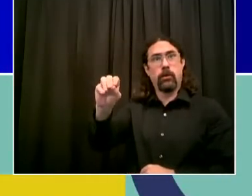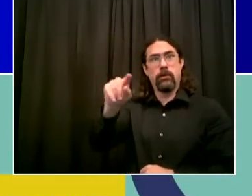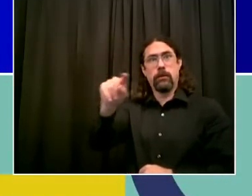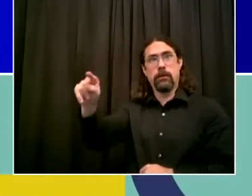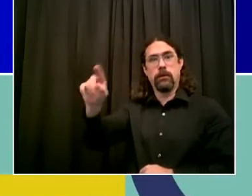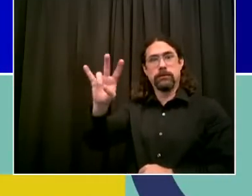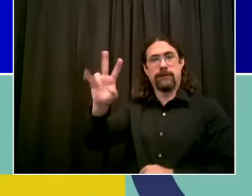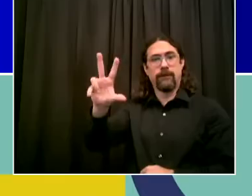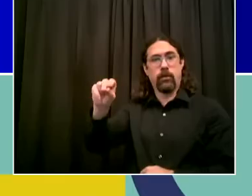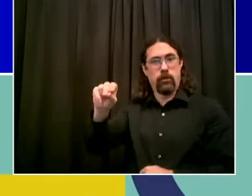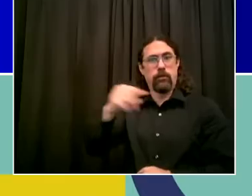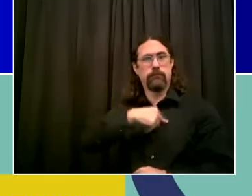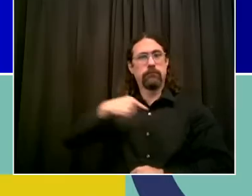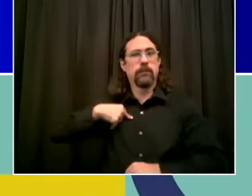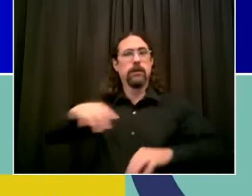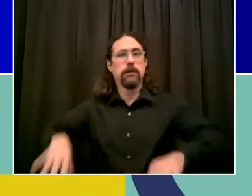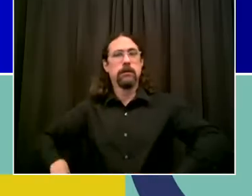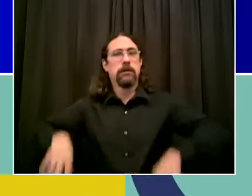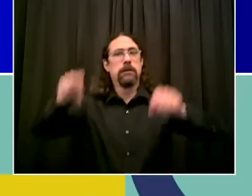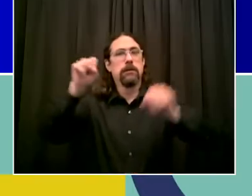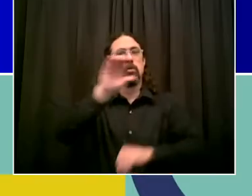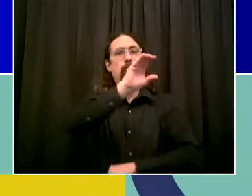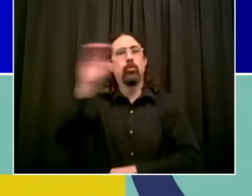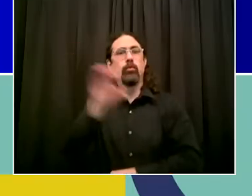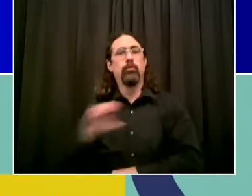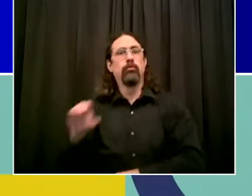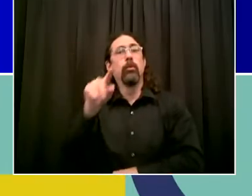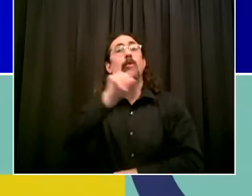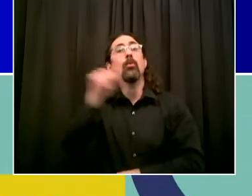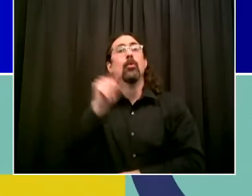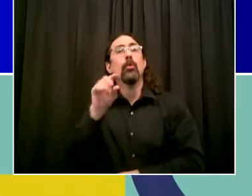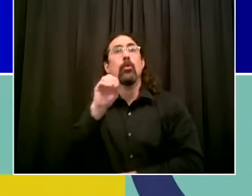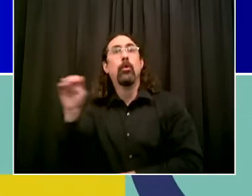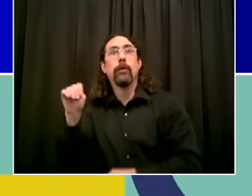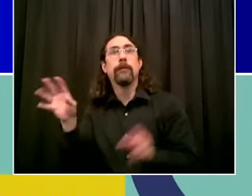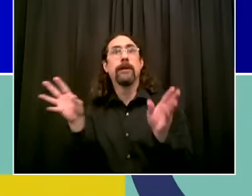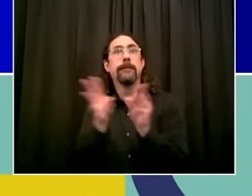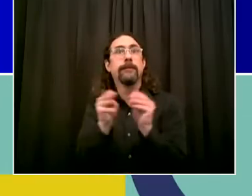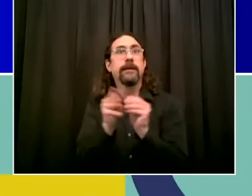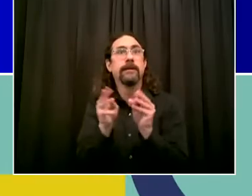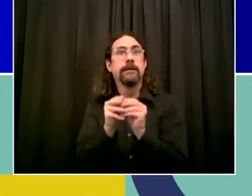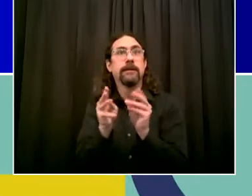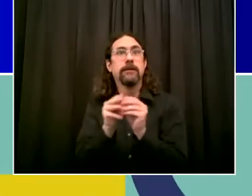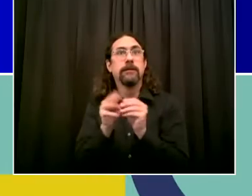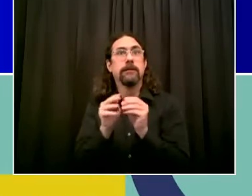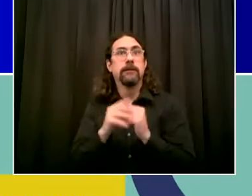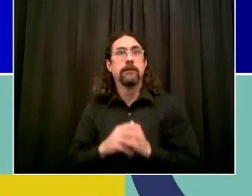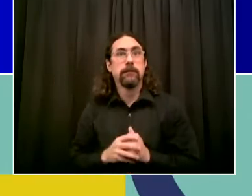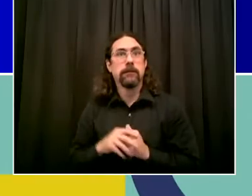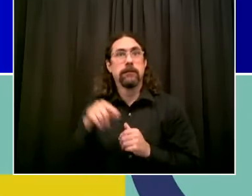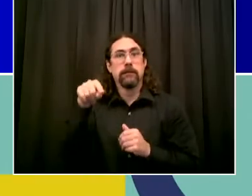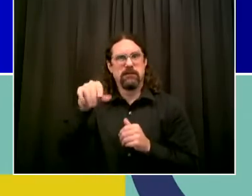YOUR DOCTOR HAS, WE WILL DO IT TO VIRTUALLY HERE.